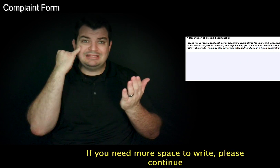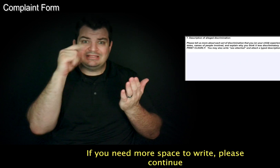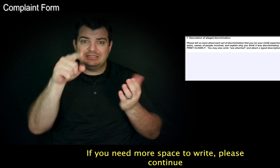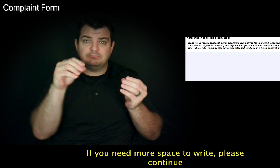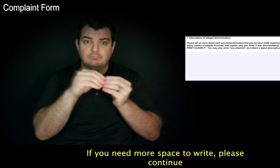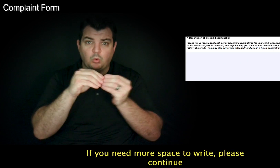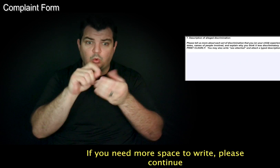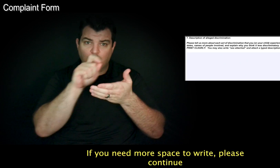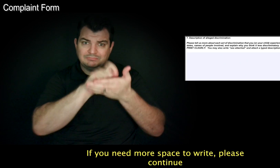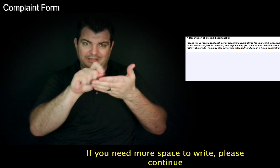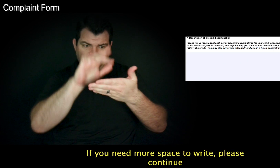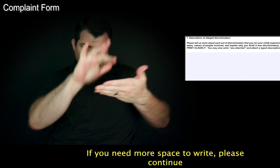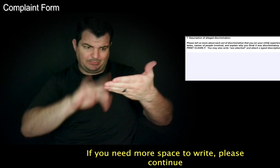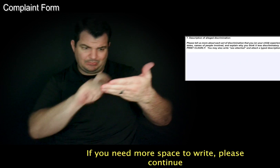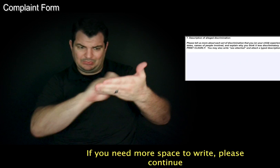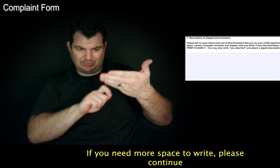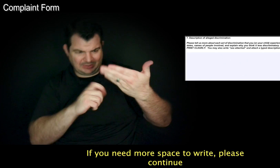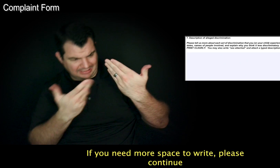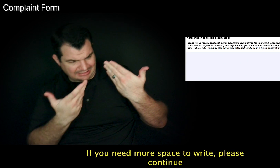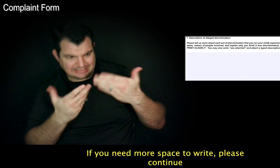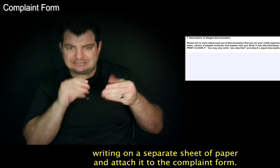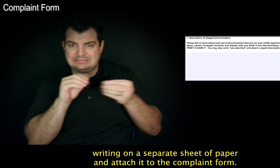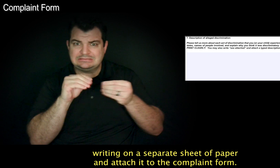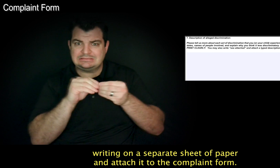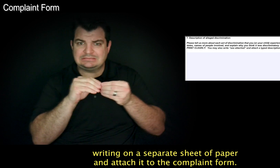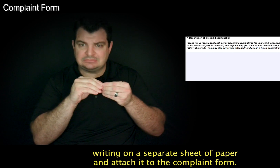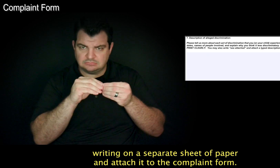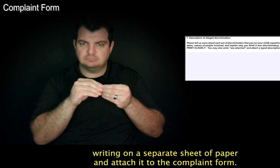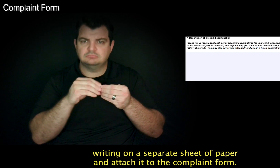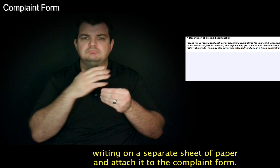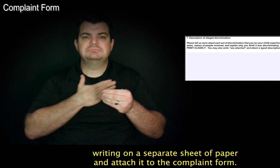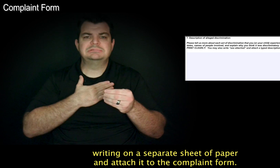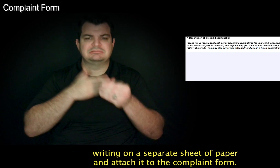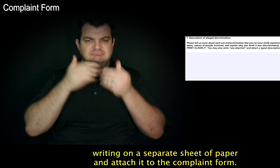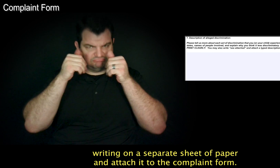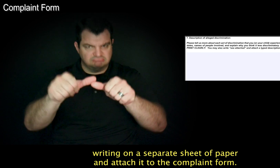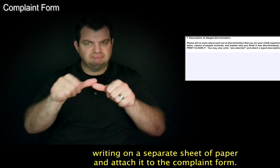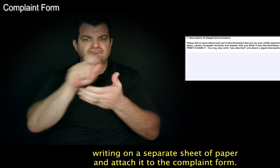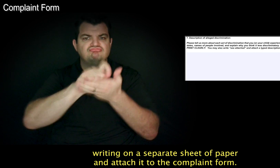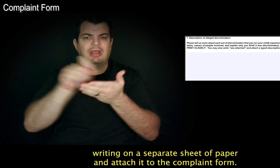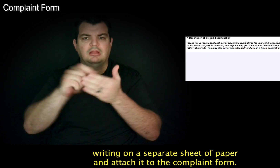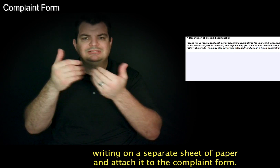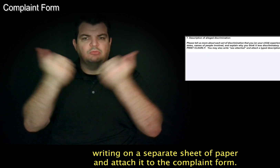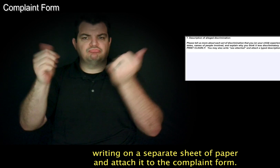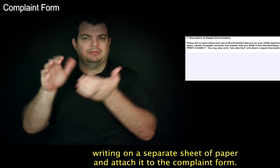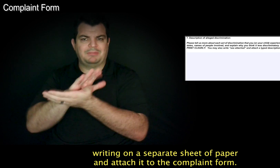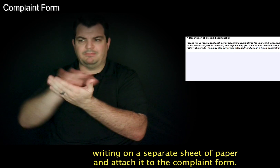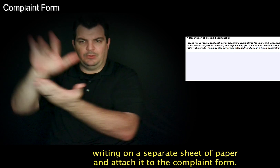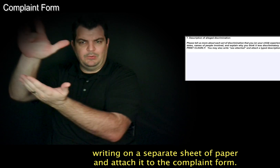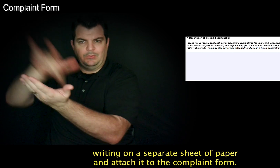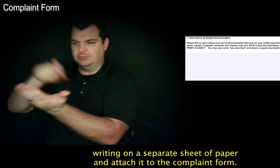If you need more space to write, please continue writing on a separate sheet of paper and attach it to the complaint form.